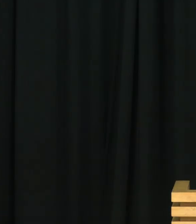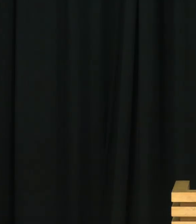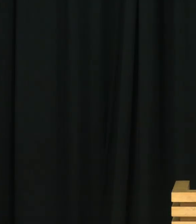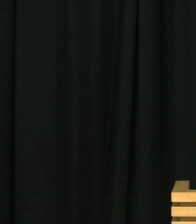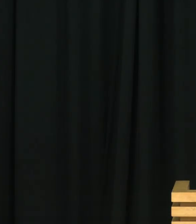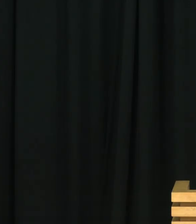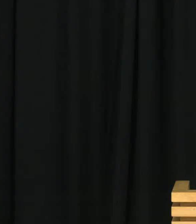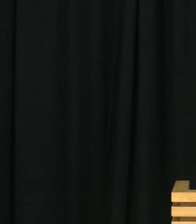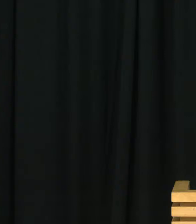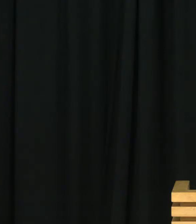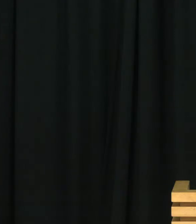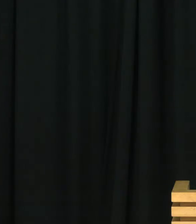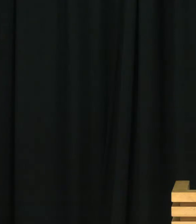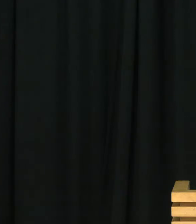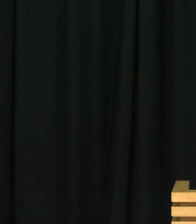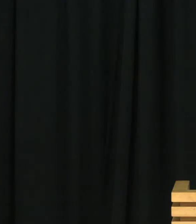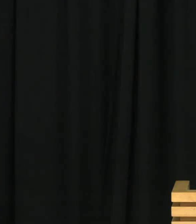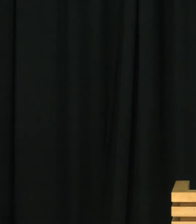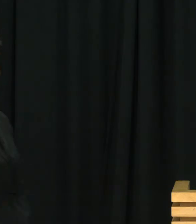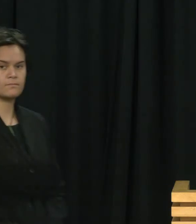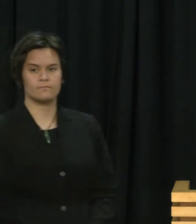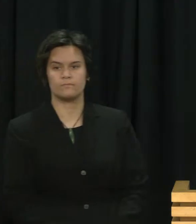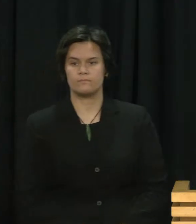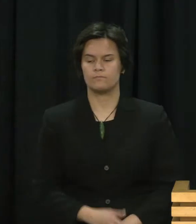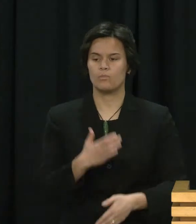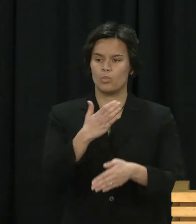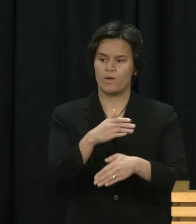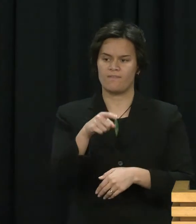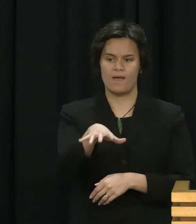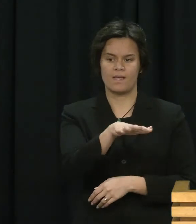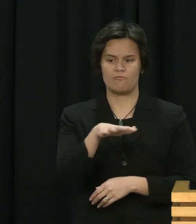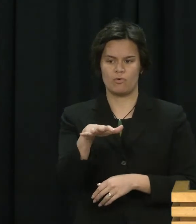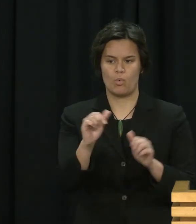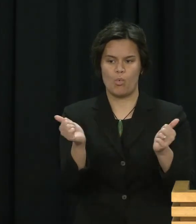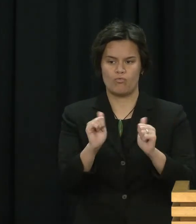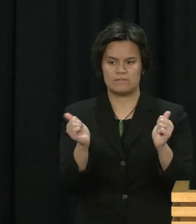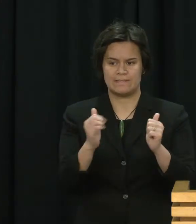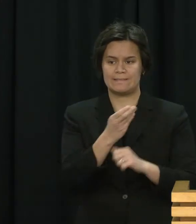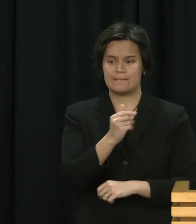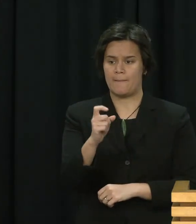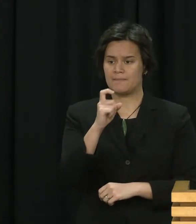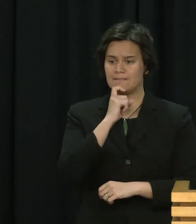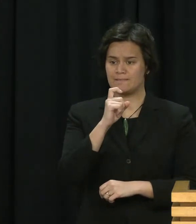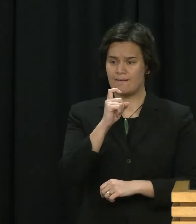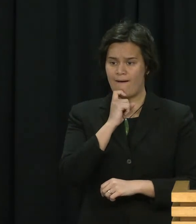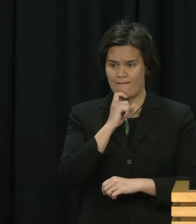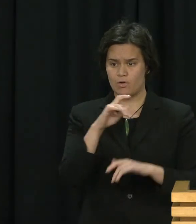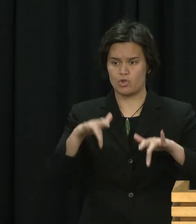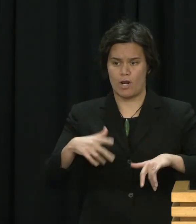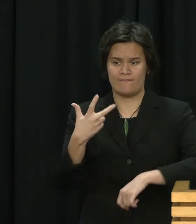In terms of that, a lot of work is happening with employers at the moment, even before